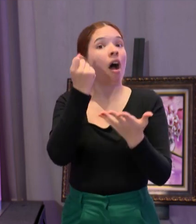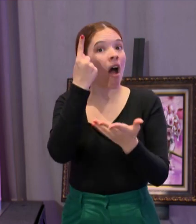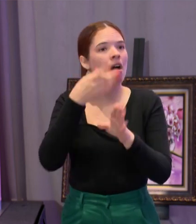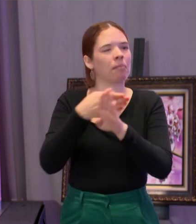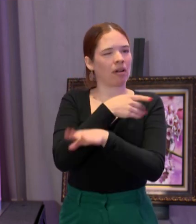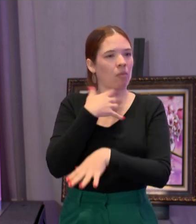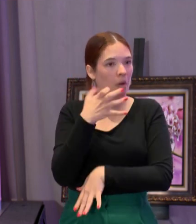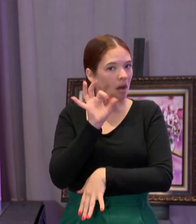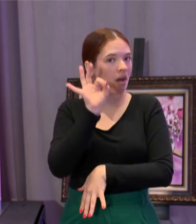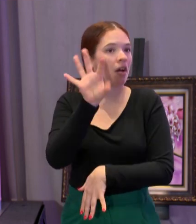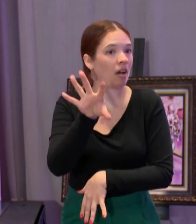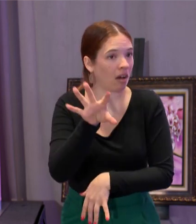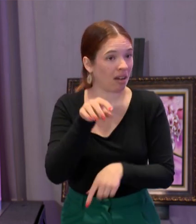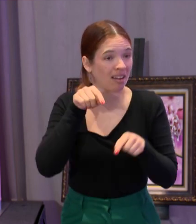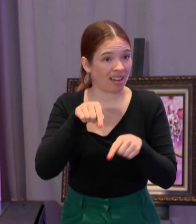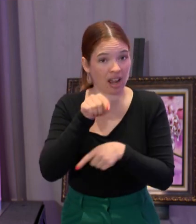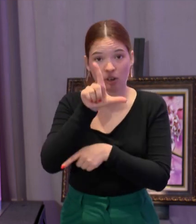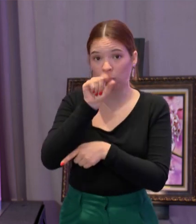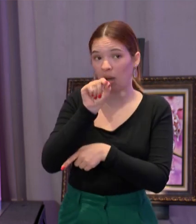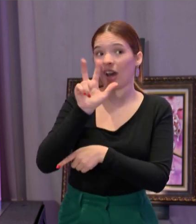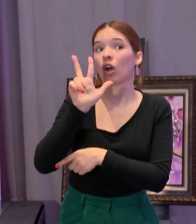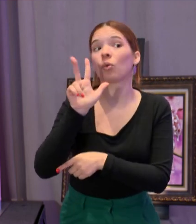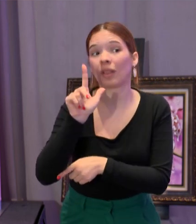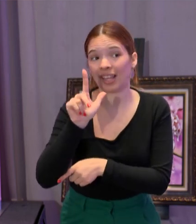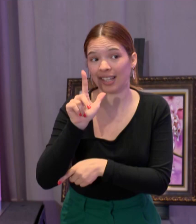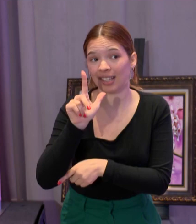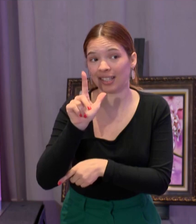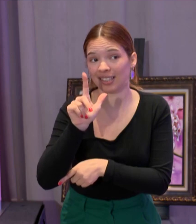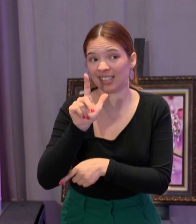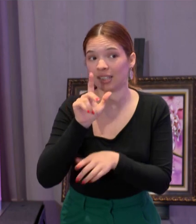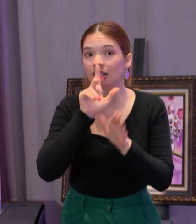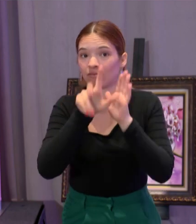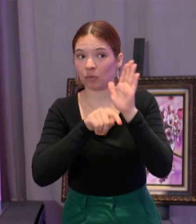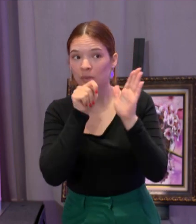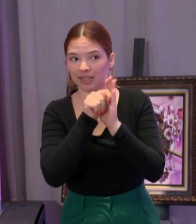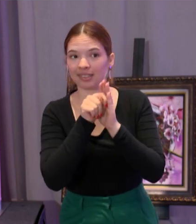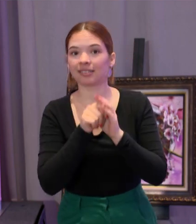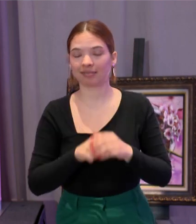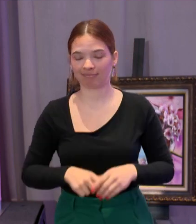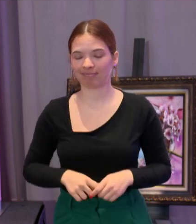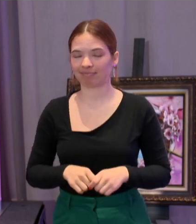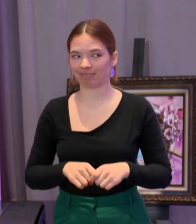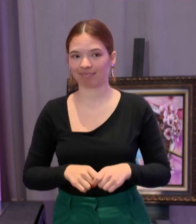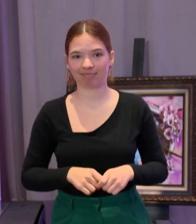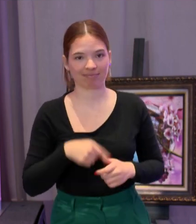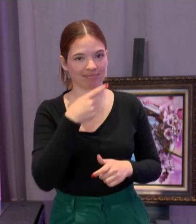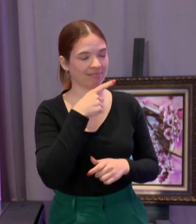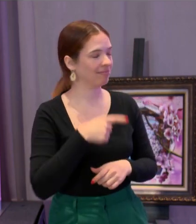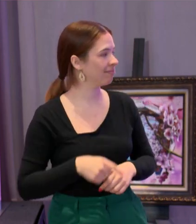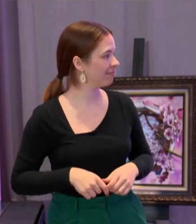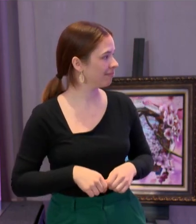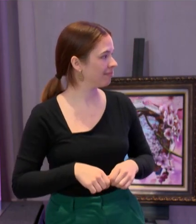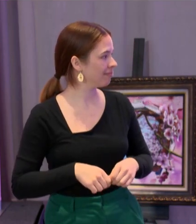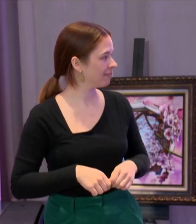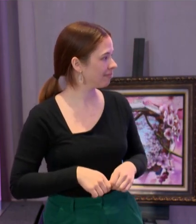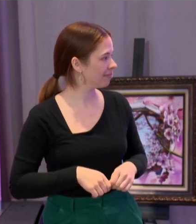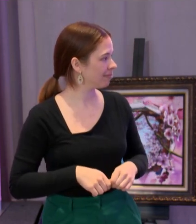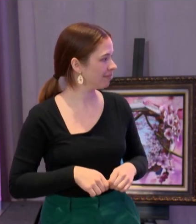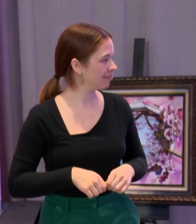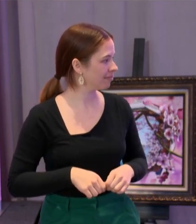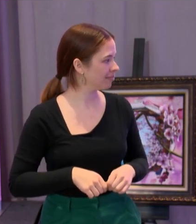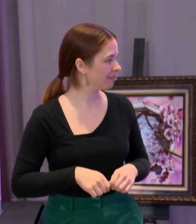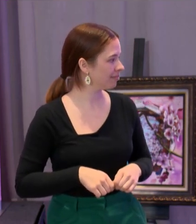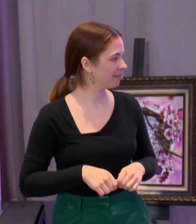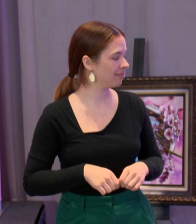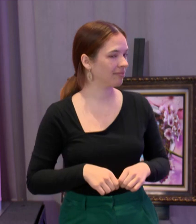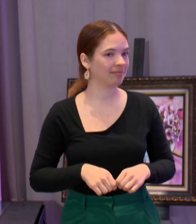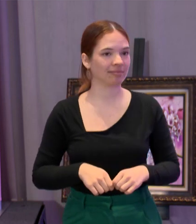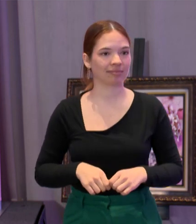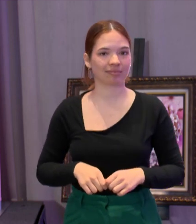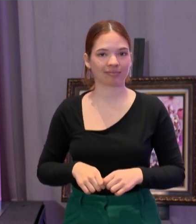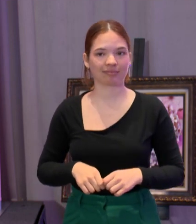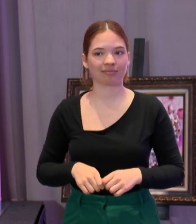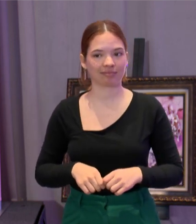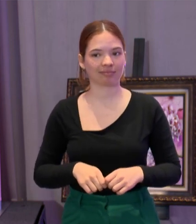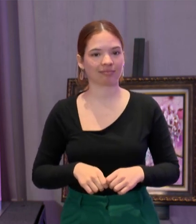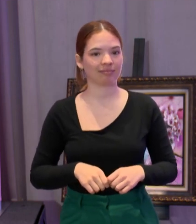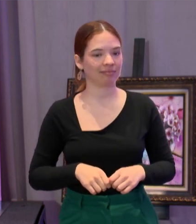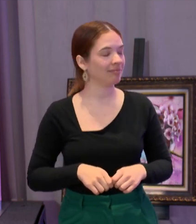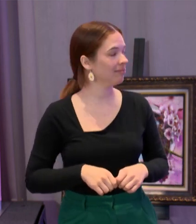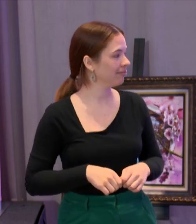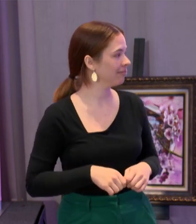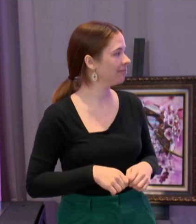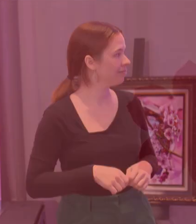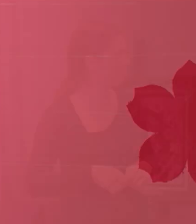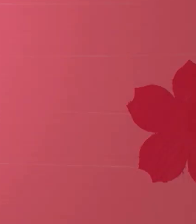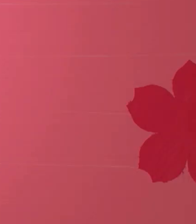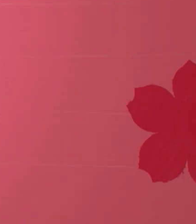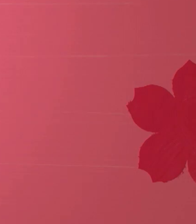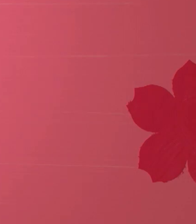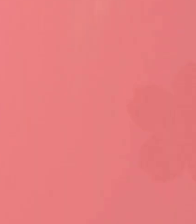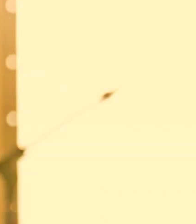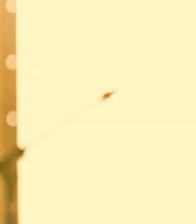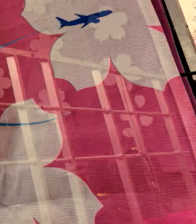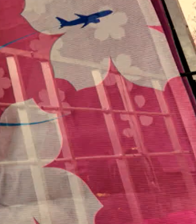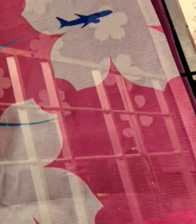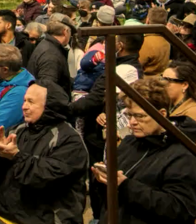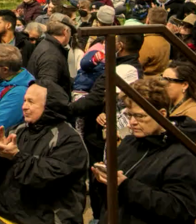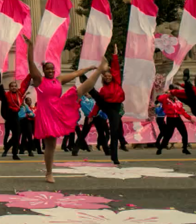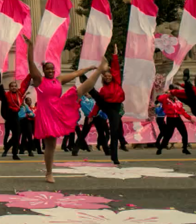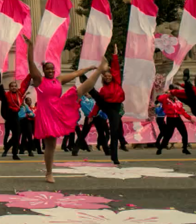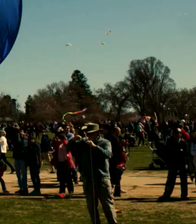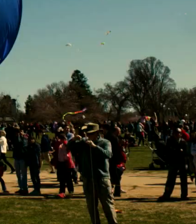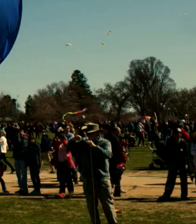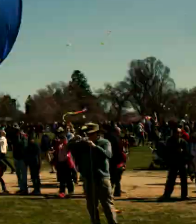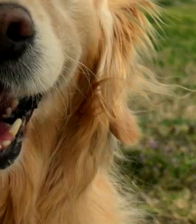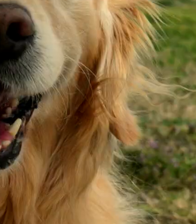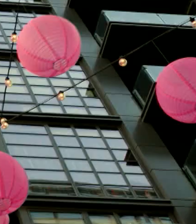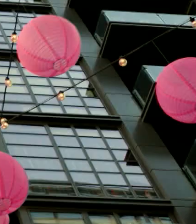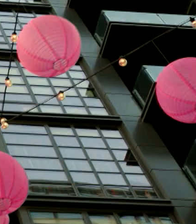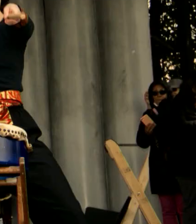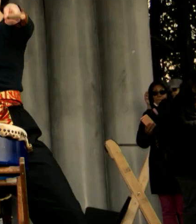IN STORE FOR 2023.